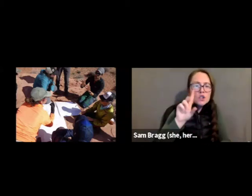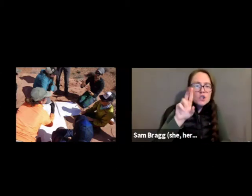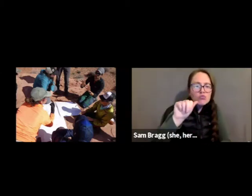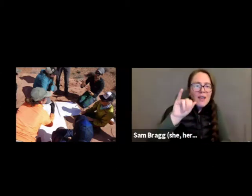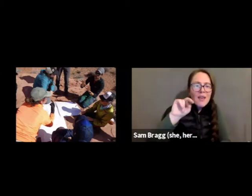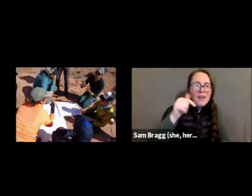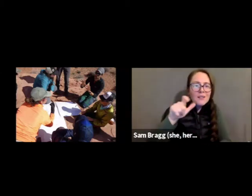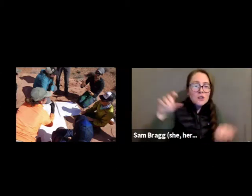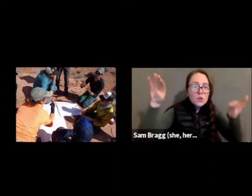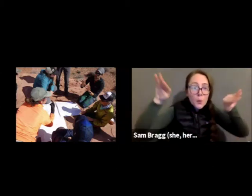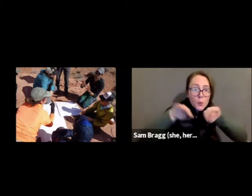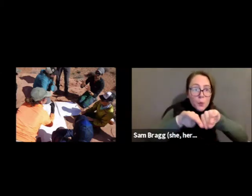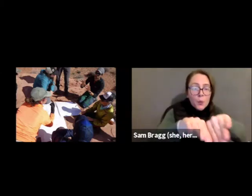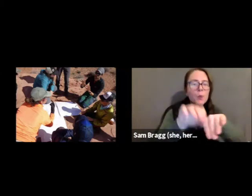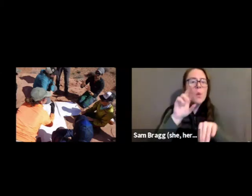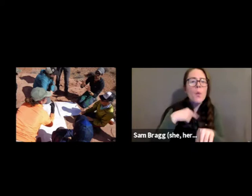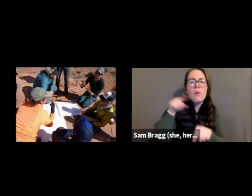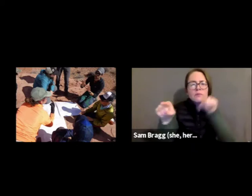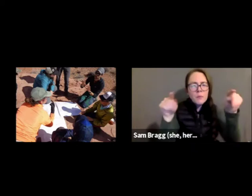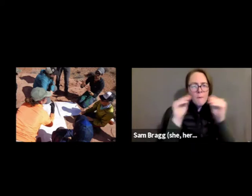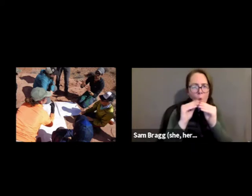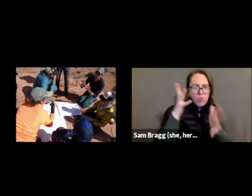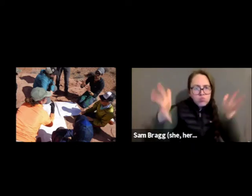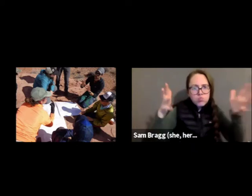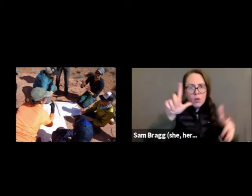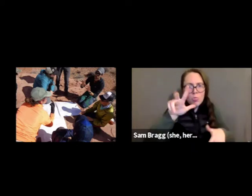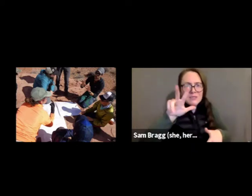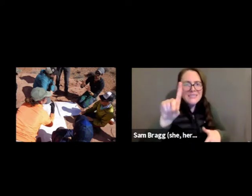So we were describing the valleys and the water and the terrain and this